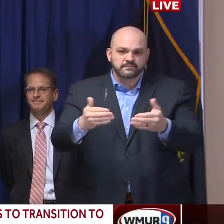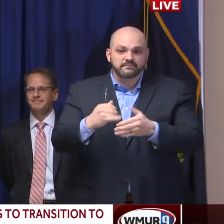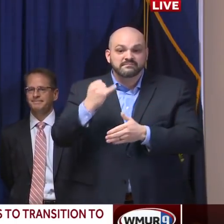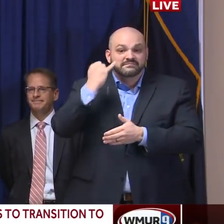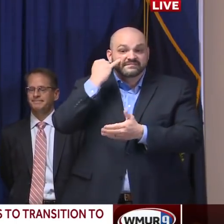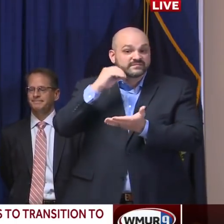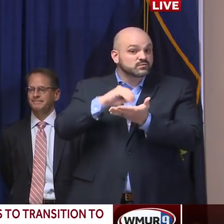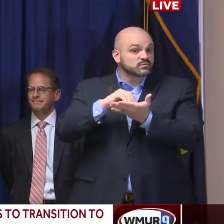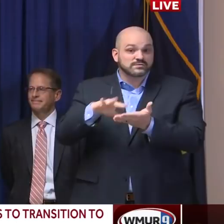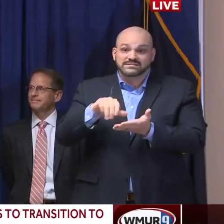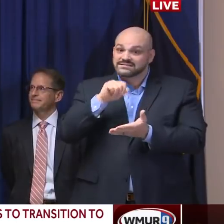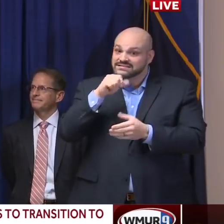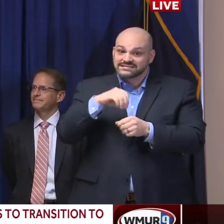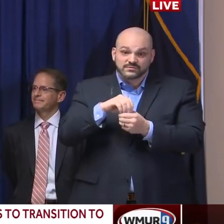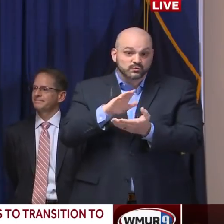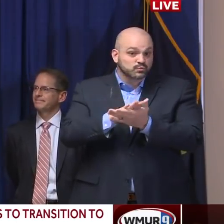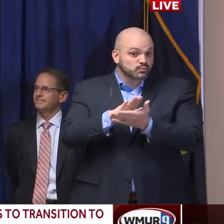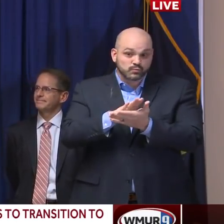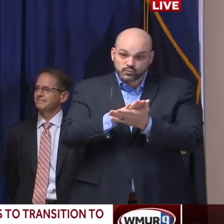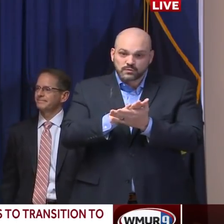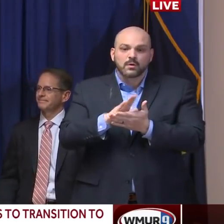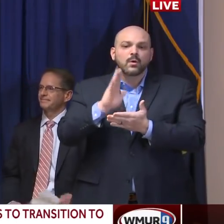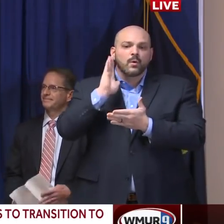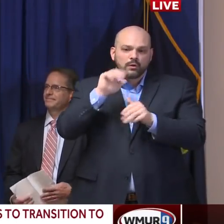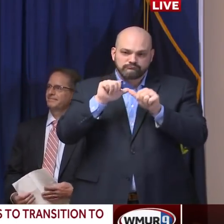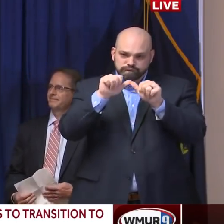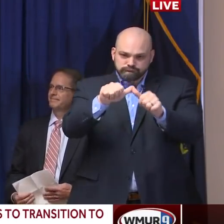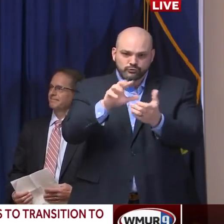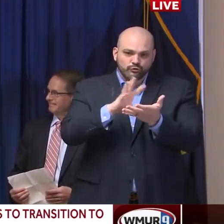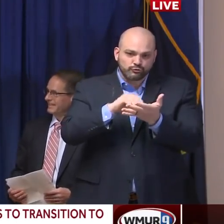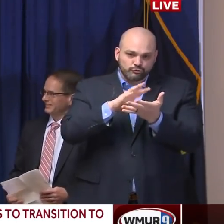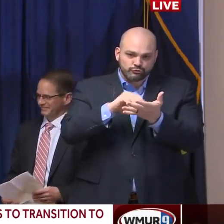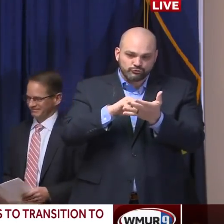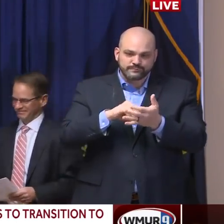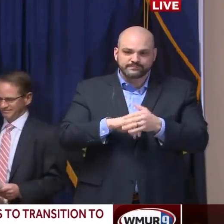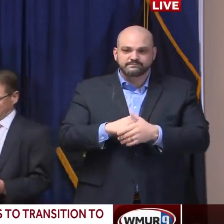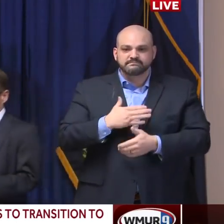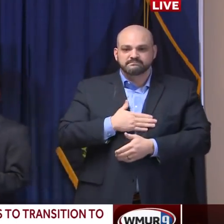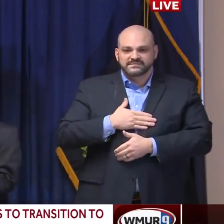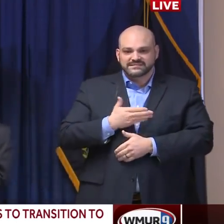WHILE STUDENTS WILL NOT BE IN SCHOOLS, THEY WILL BE LEARNING. EDUCATION IN NEW HAMPSHIRE WILL GO ON.